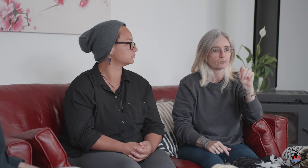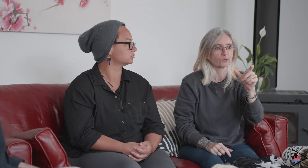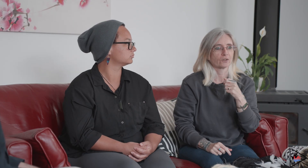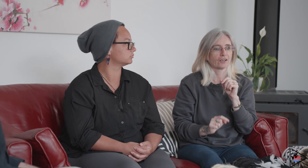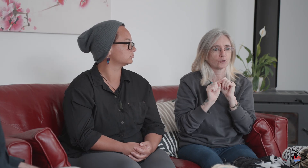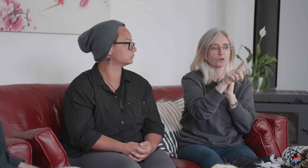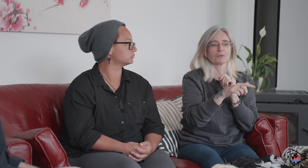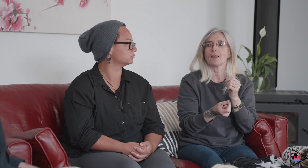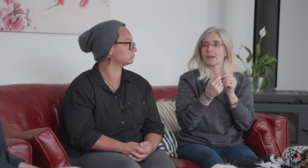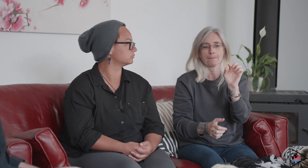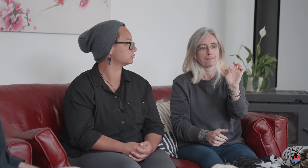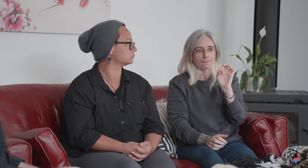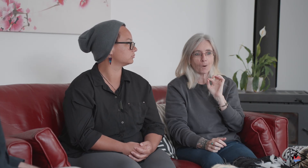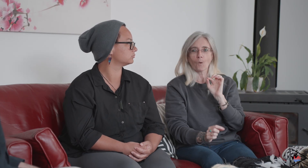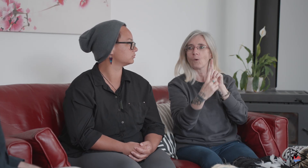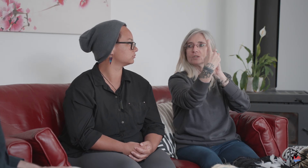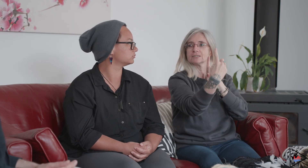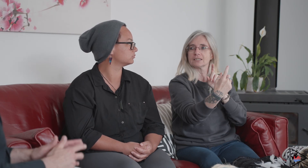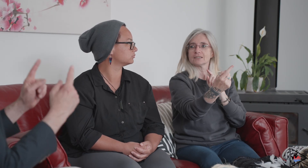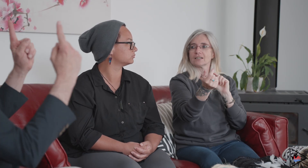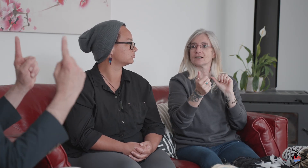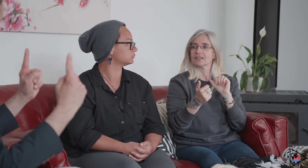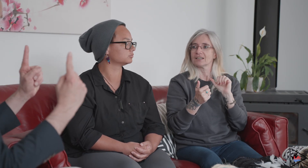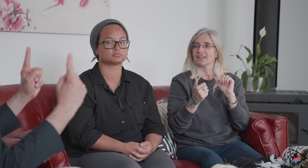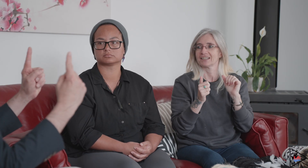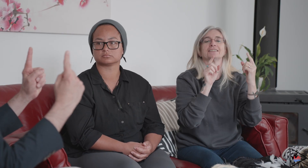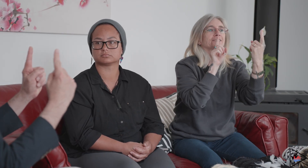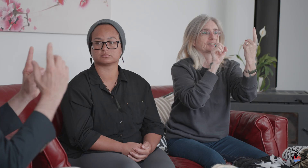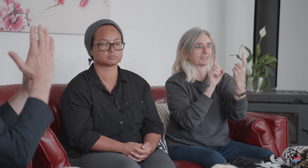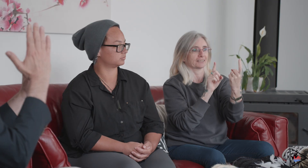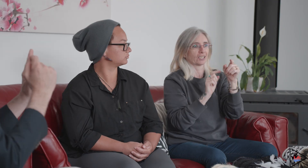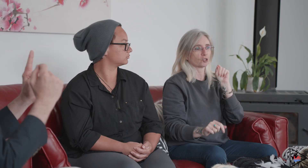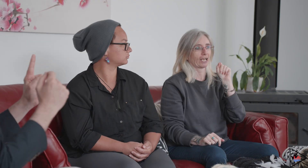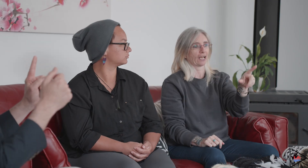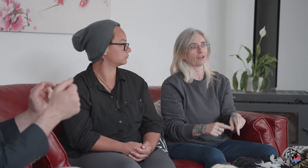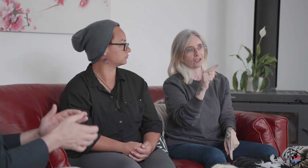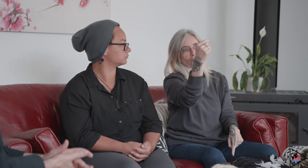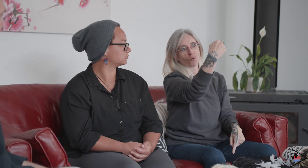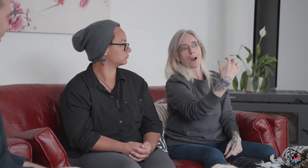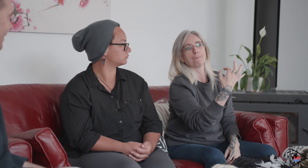these special brackets that we were able to hold the lattice up straight. And then we had